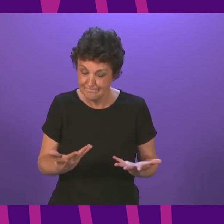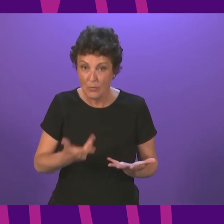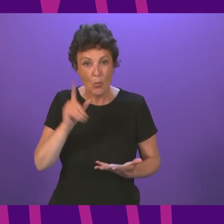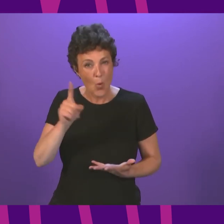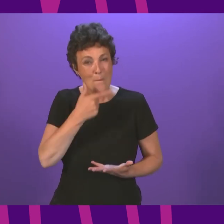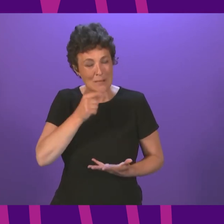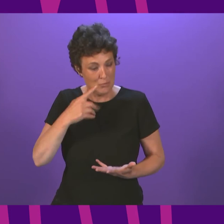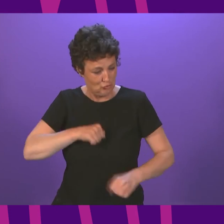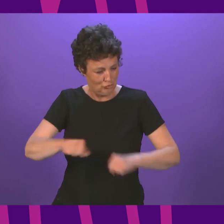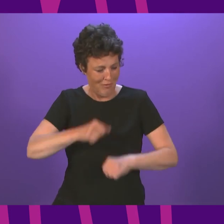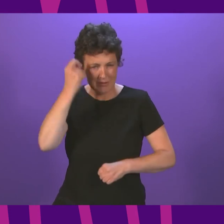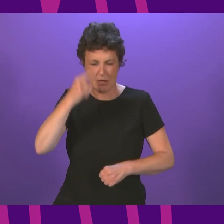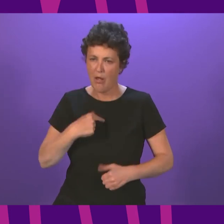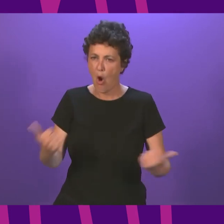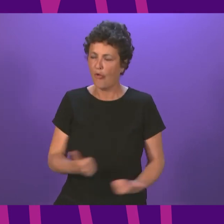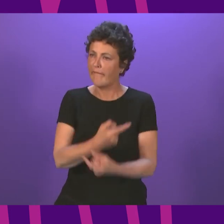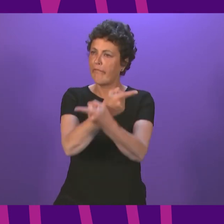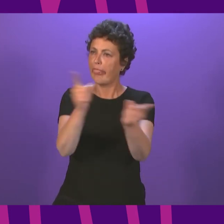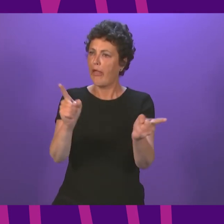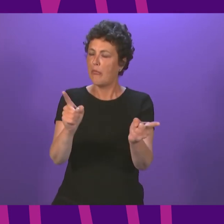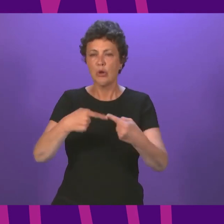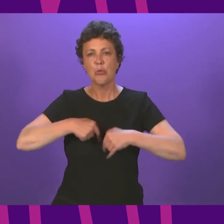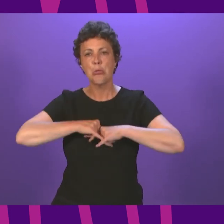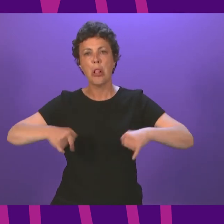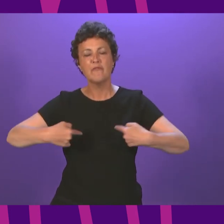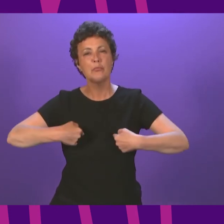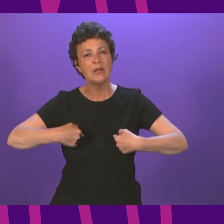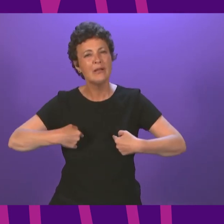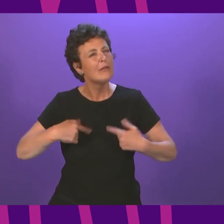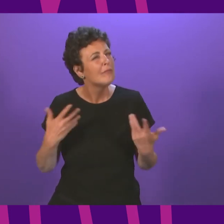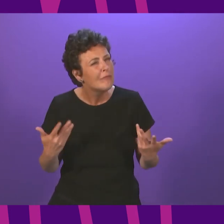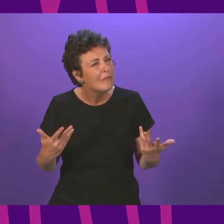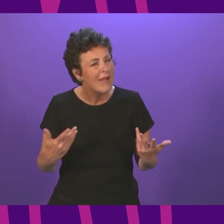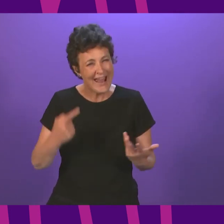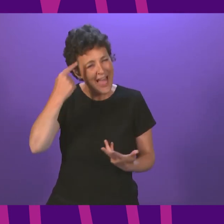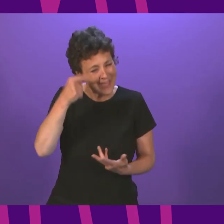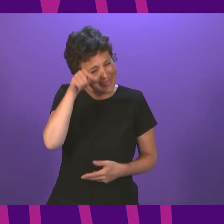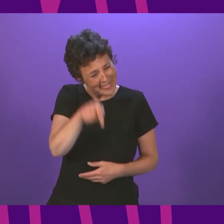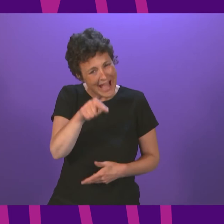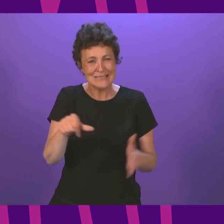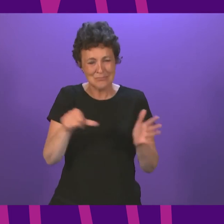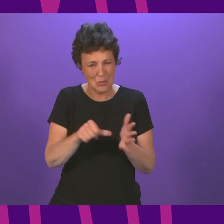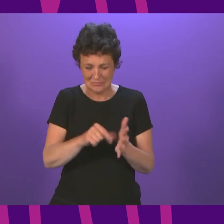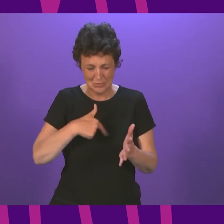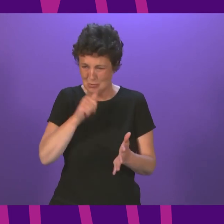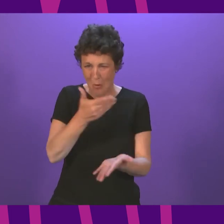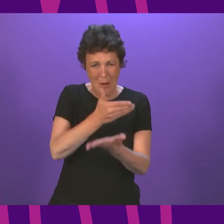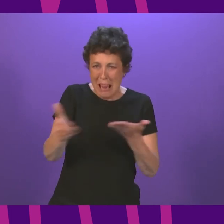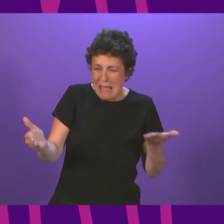is with housing arrears that have arisen for tenants due to Covid. If a tenant is responsible for antisocial behaviour or criminality, that should not be included in a ban on evictions.